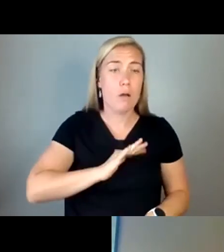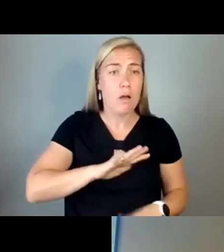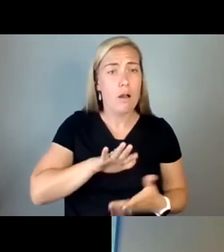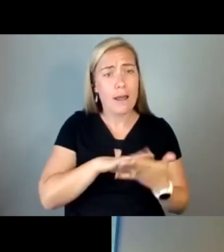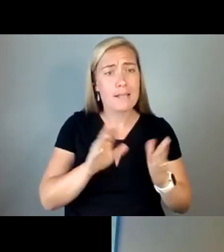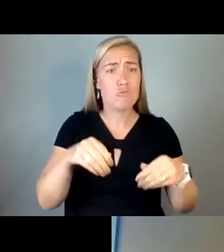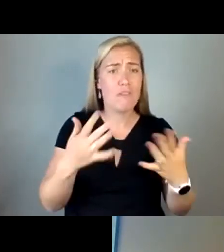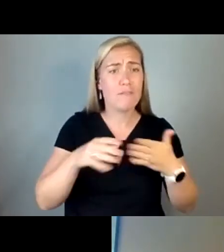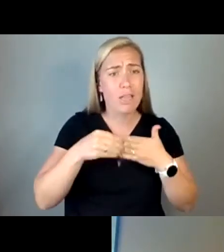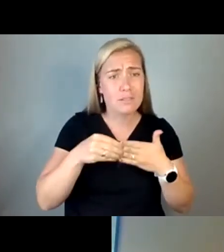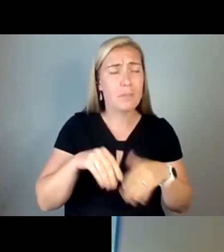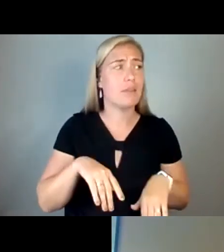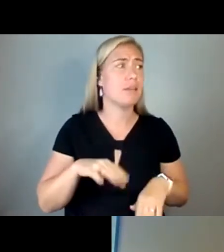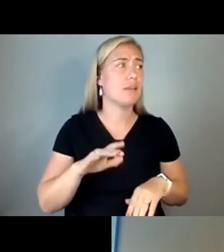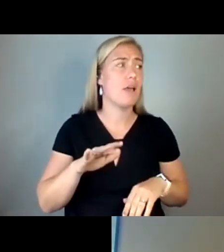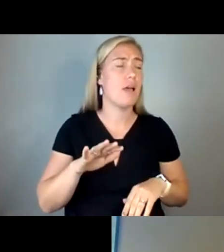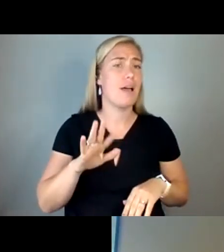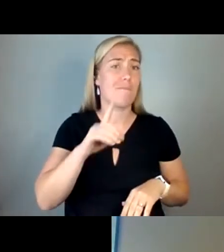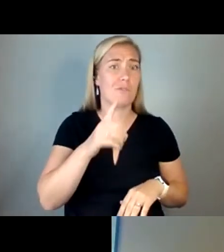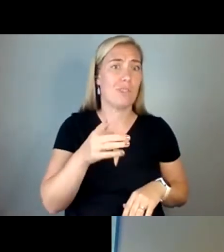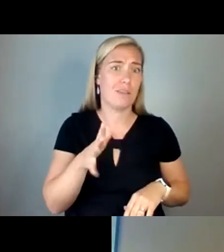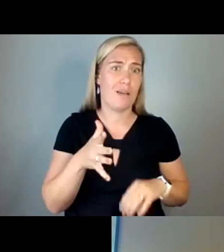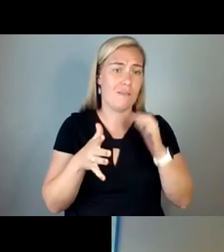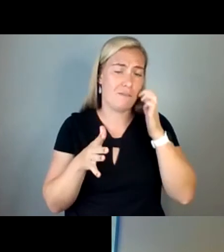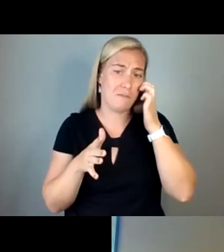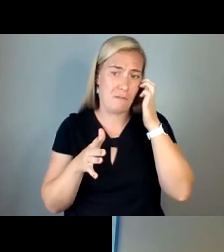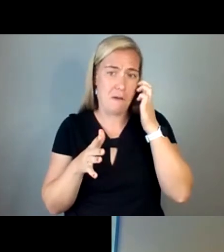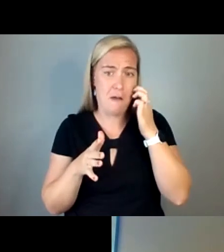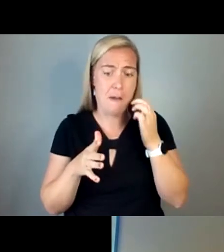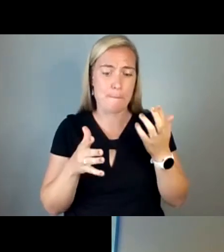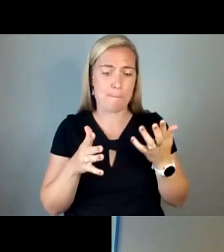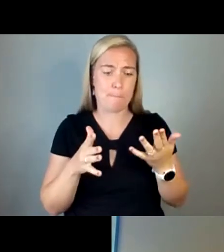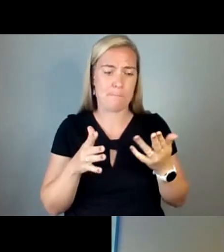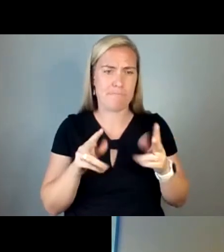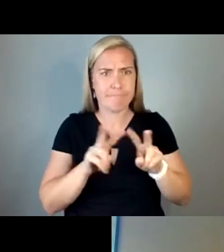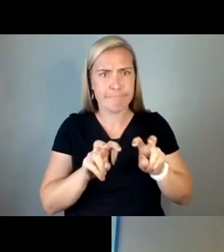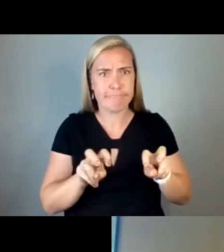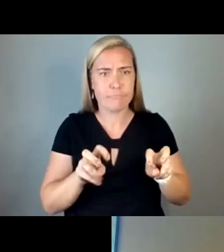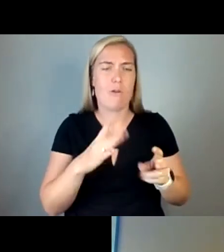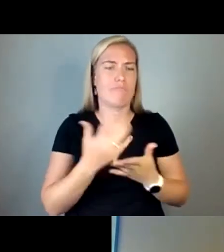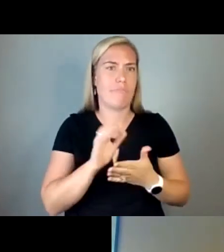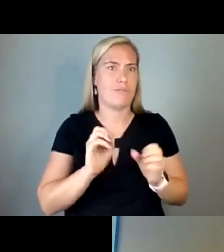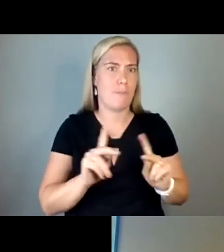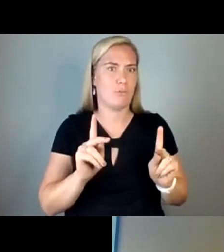Really kind of look at it you know where it's an opportunity. It was never